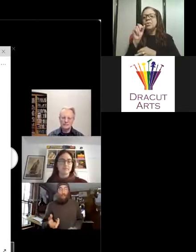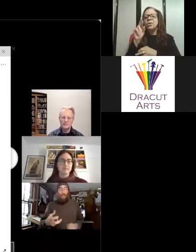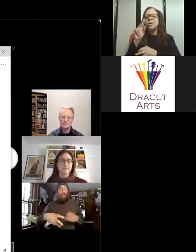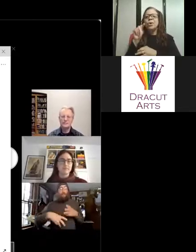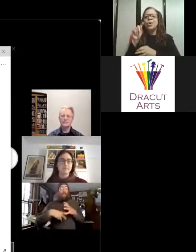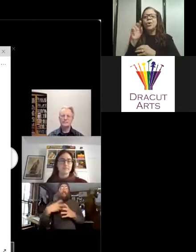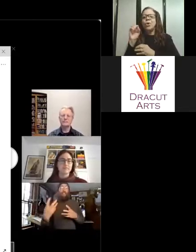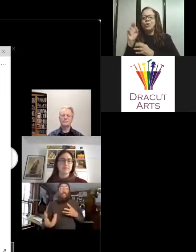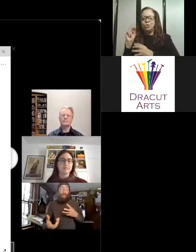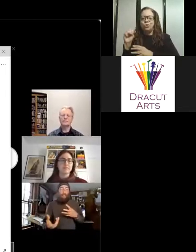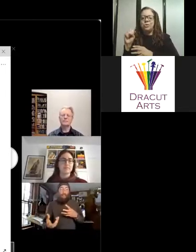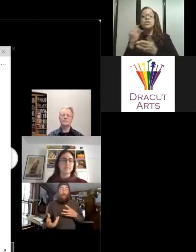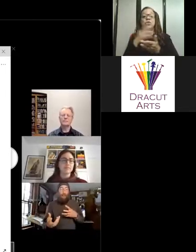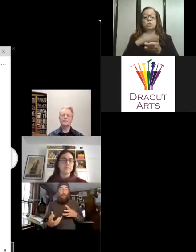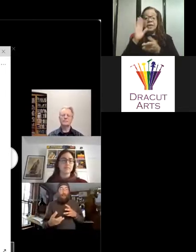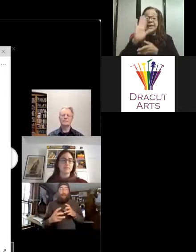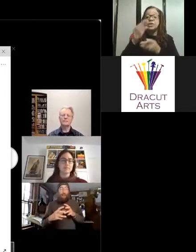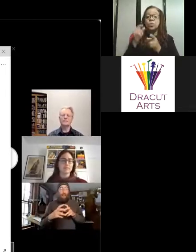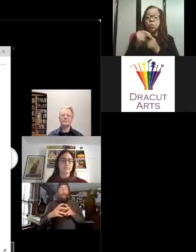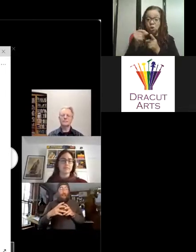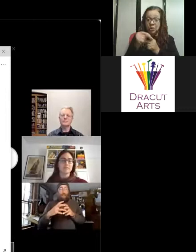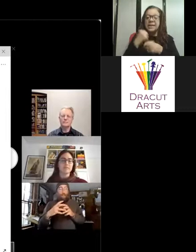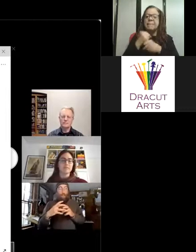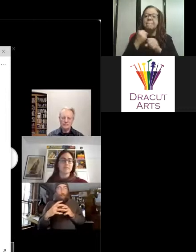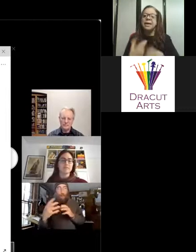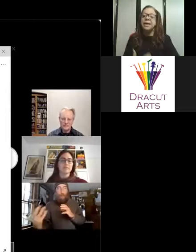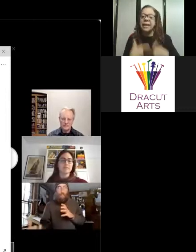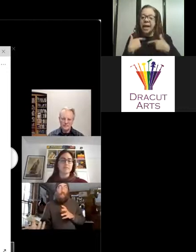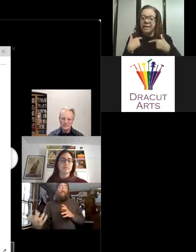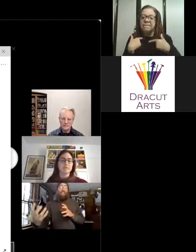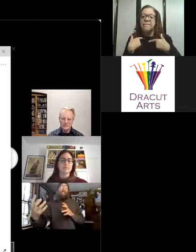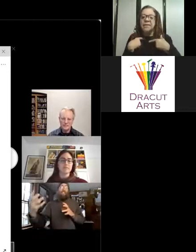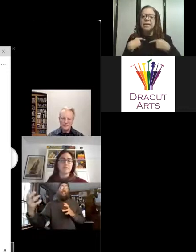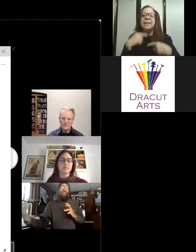and trying to bring it to life in some way that makes more sense than the